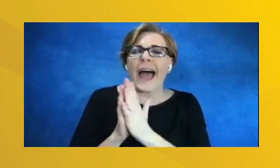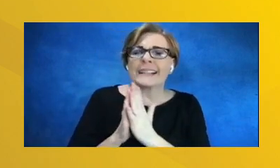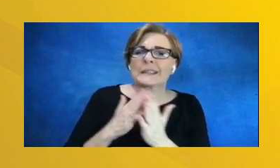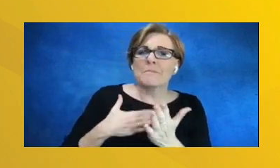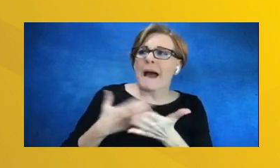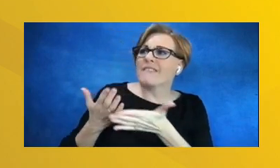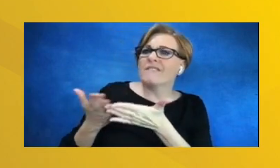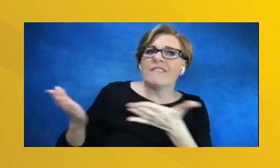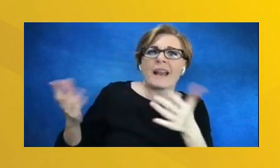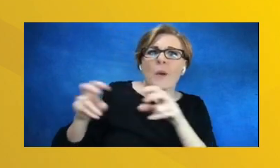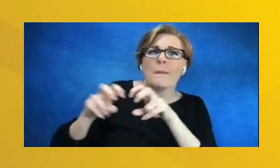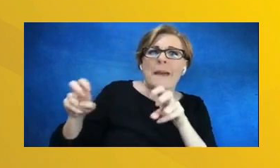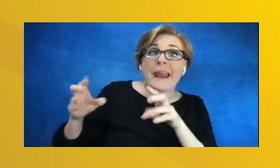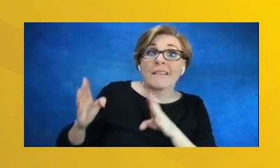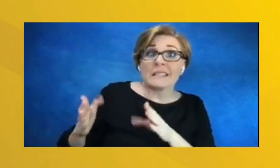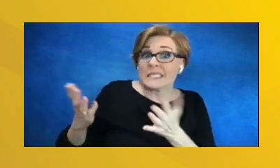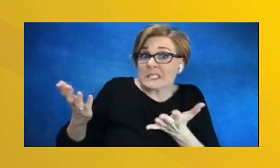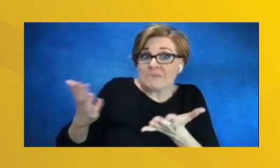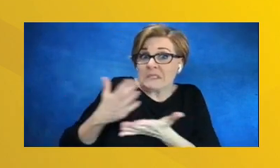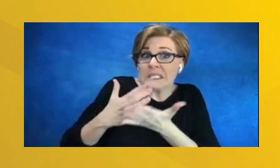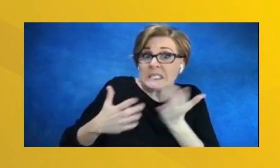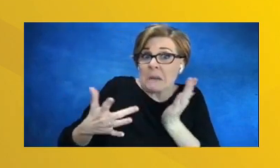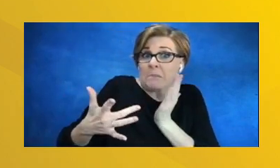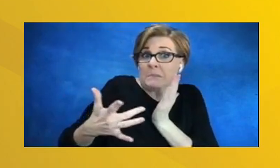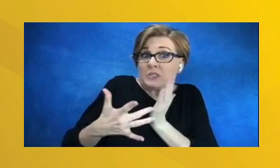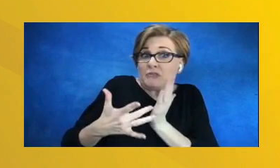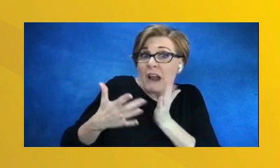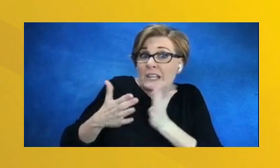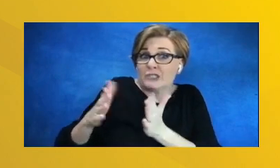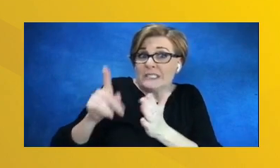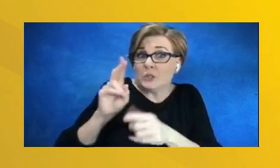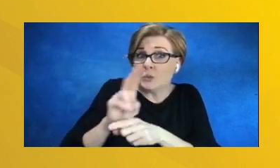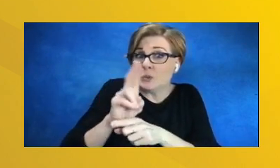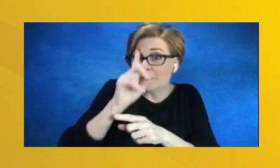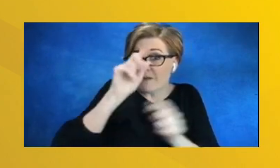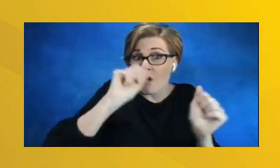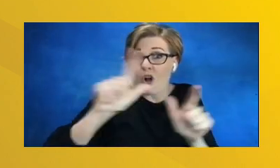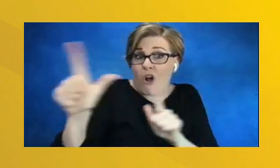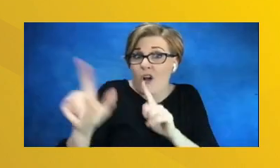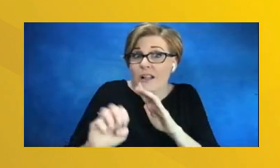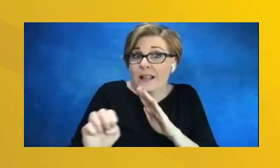that you use with all early on elementary students, correct?